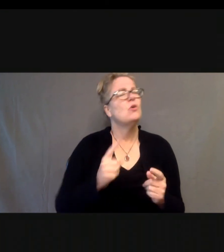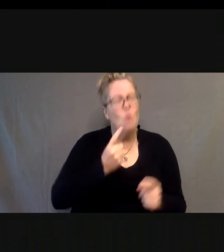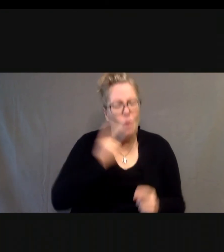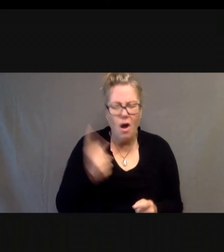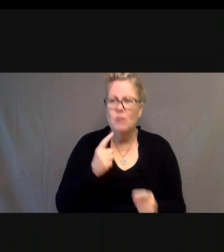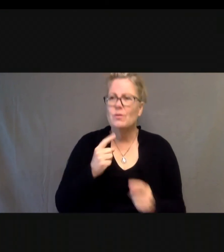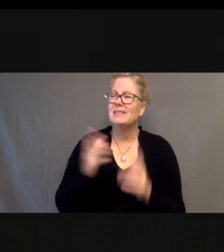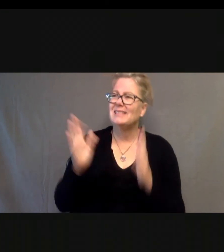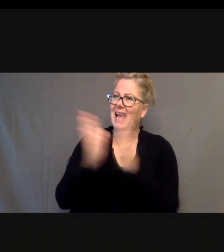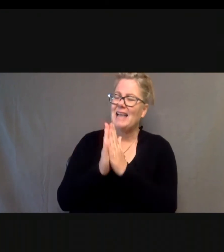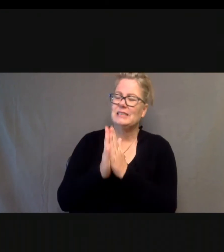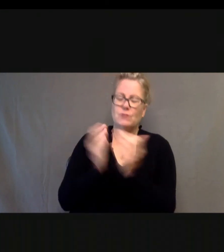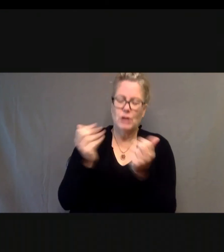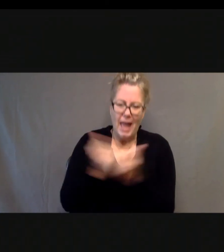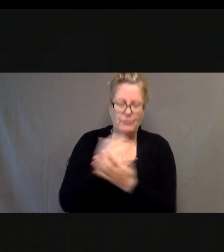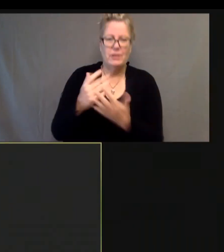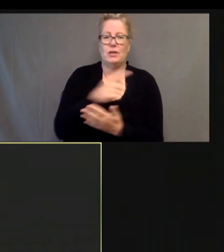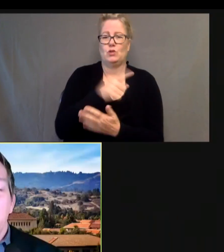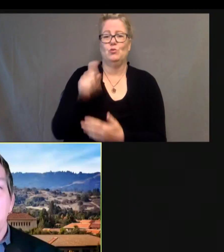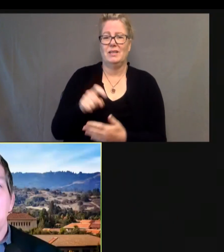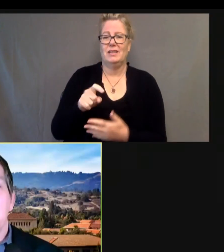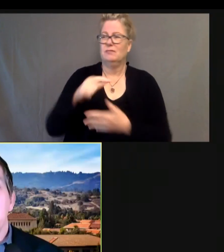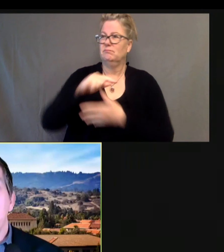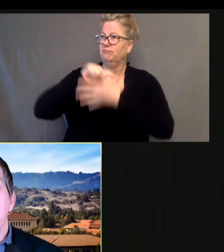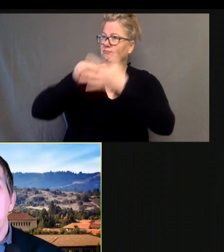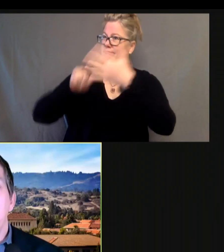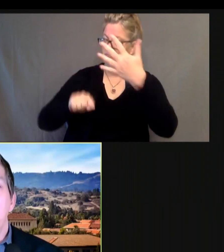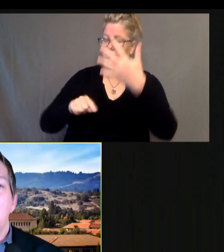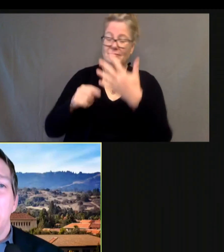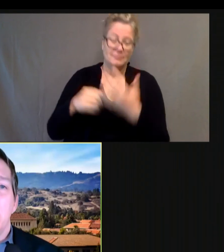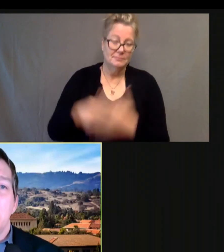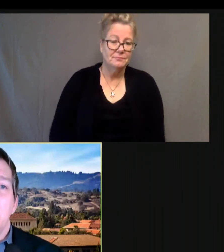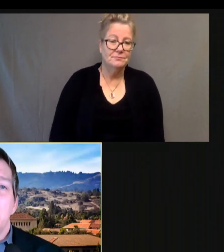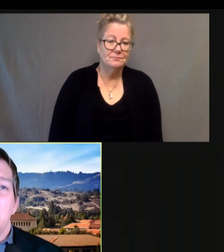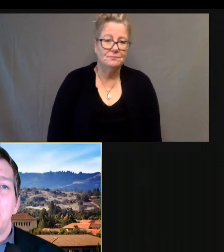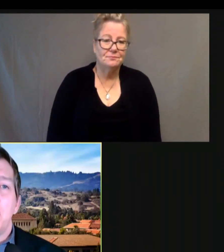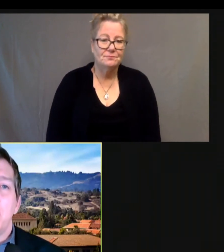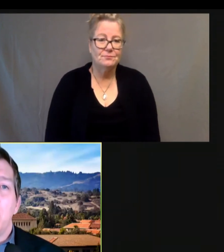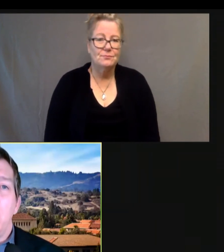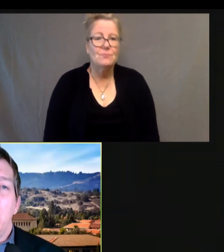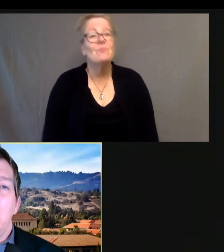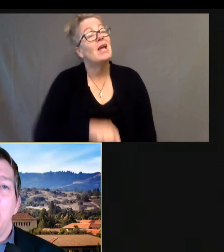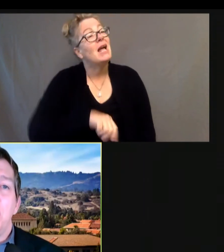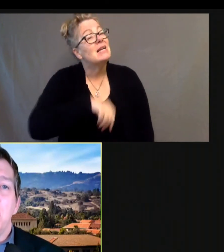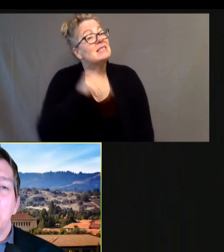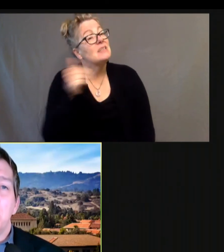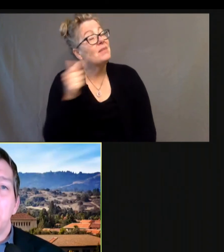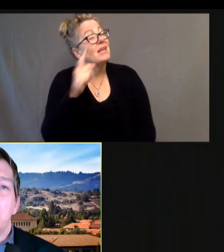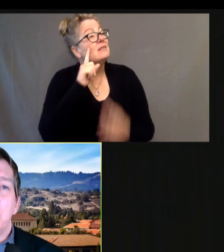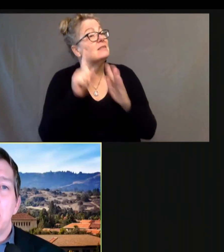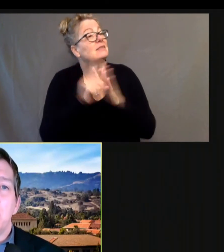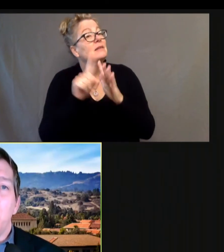One thing that also has come up in my conversations with people is this issue of institutions